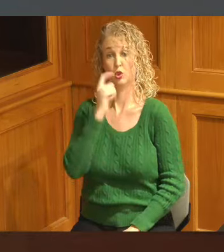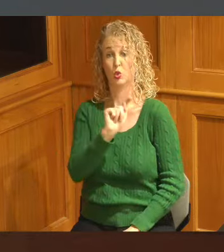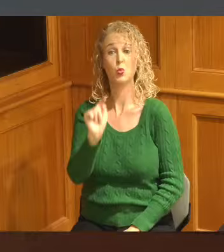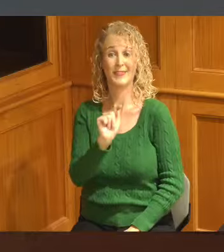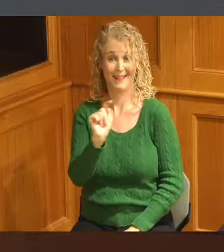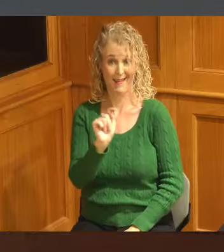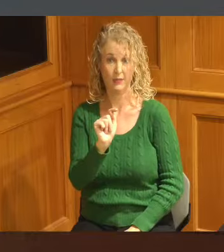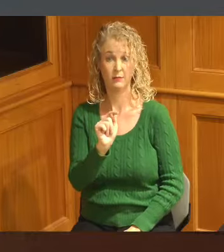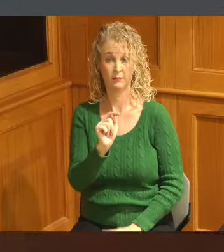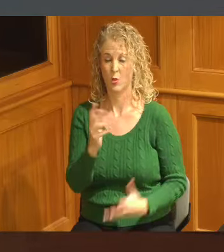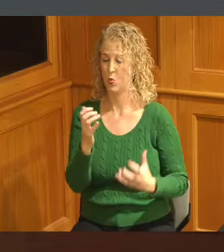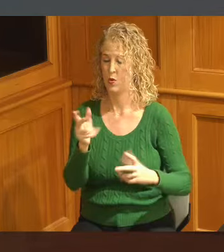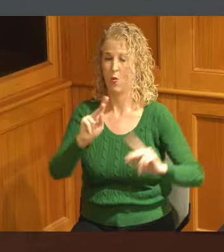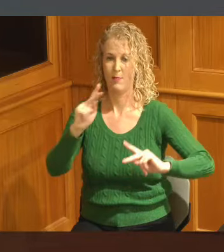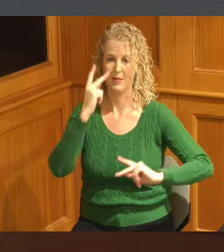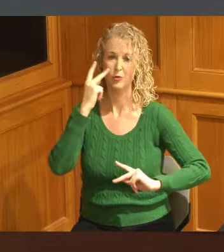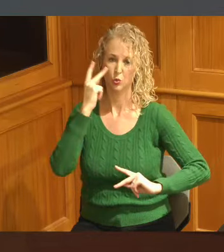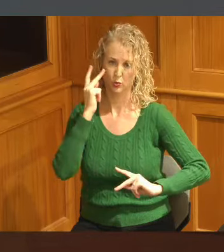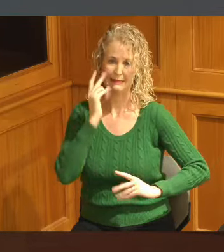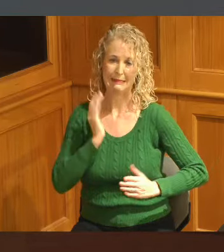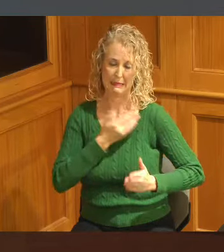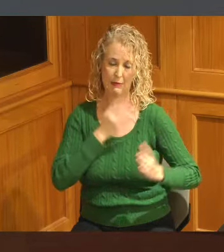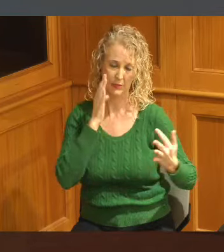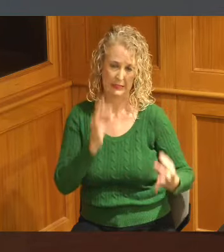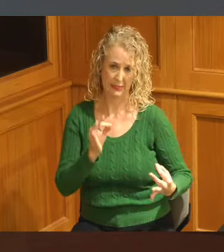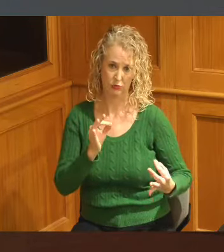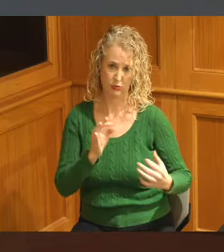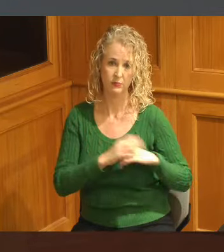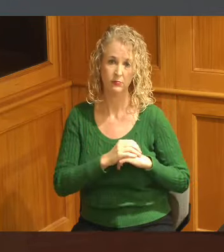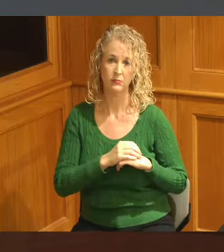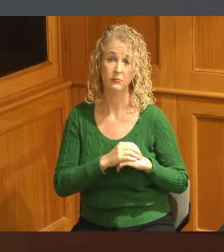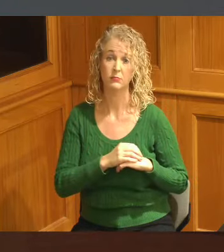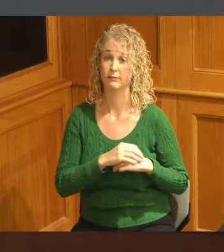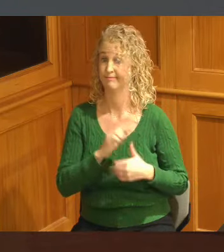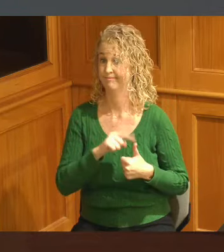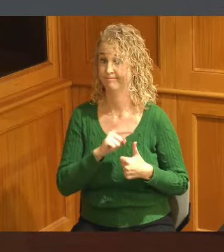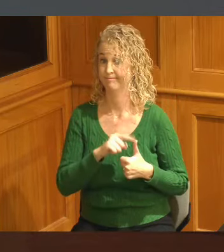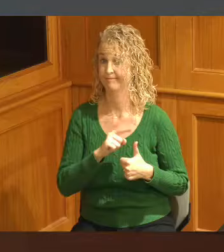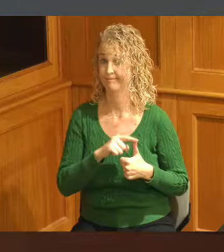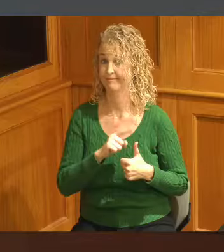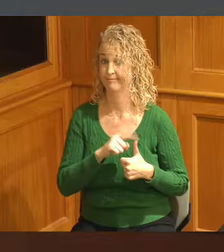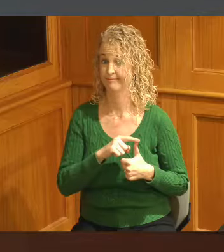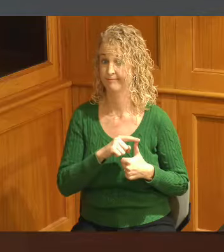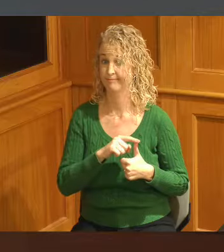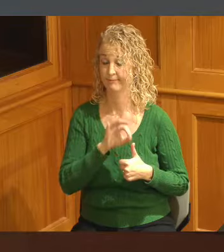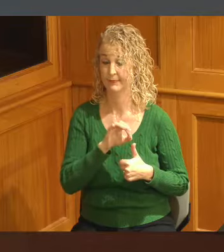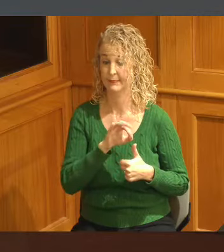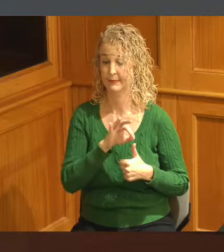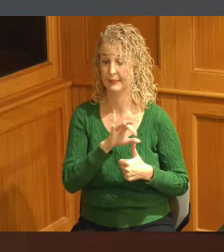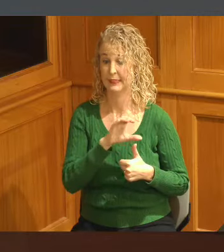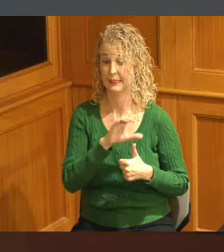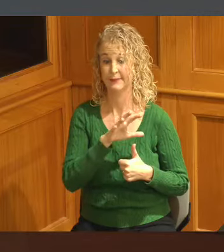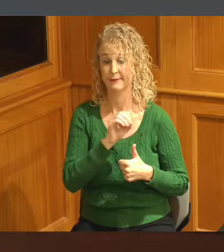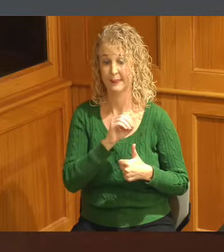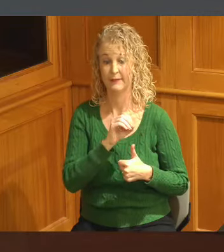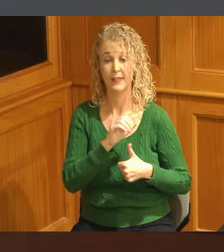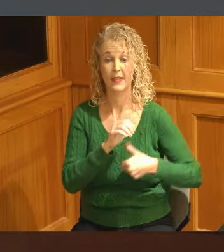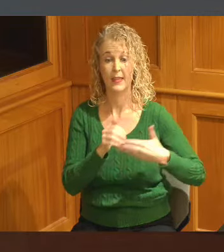meeting for transparency's purposes purpose. those include an increase of 950,000 in the Prosecutor's